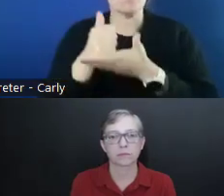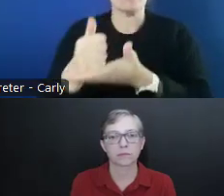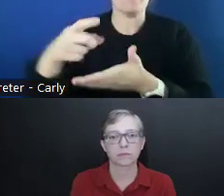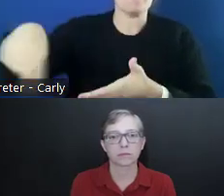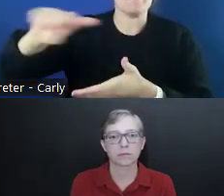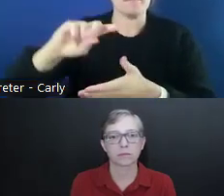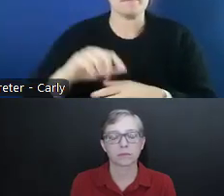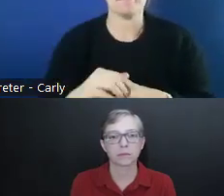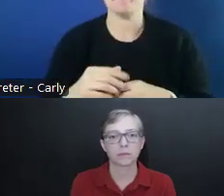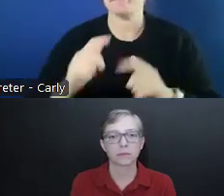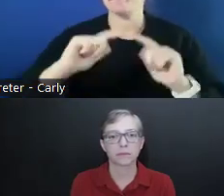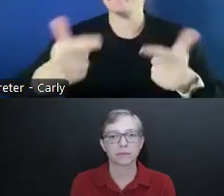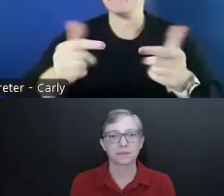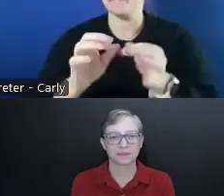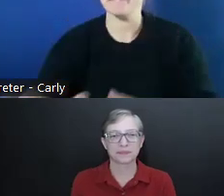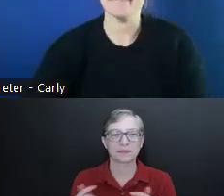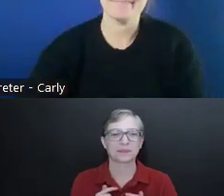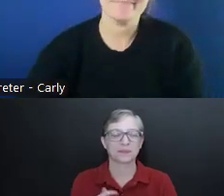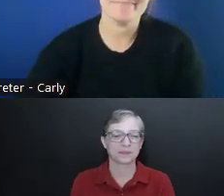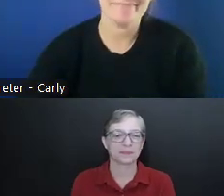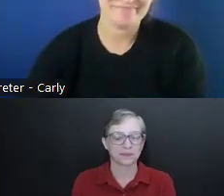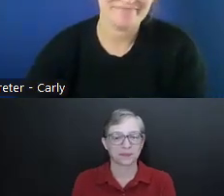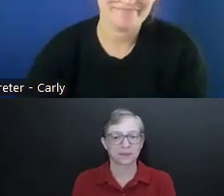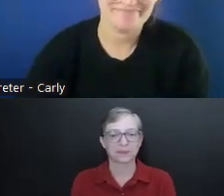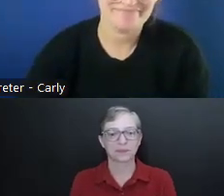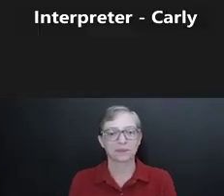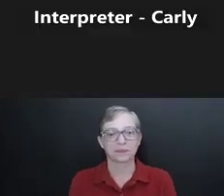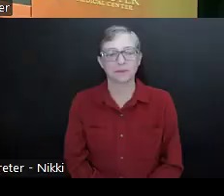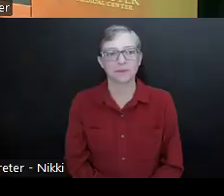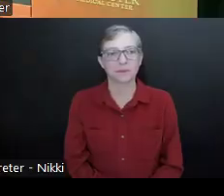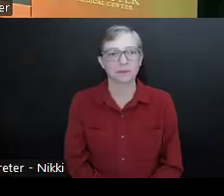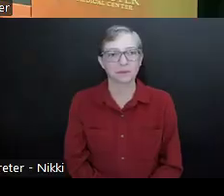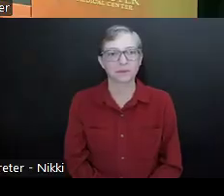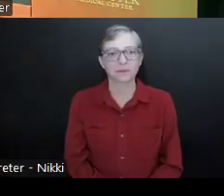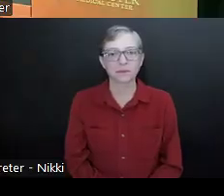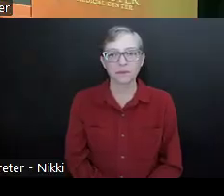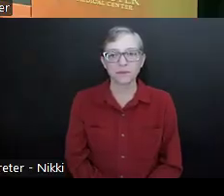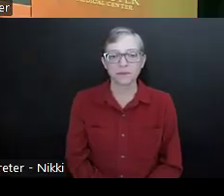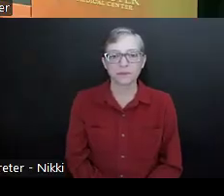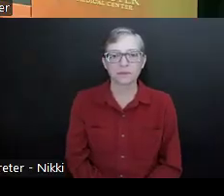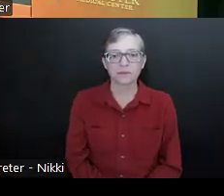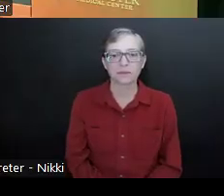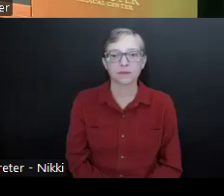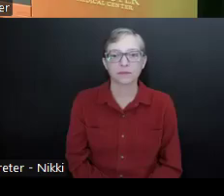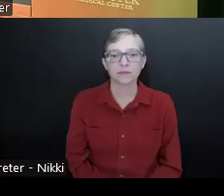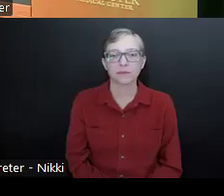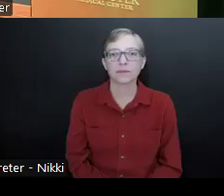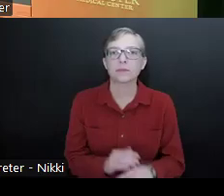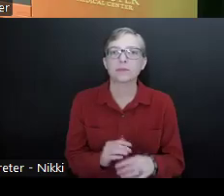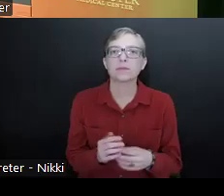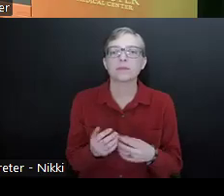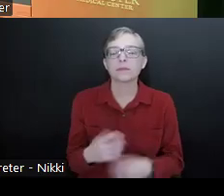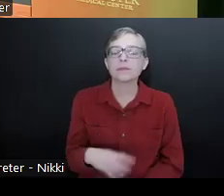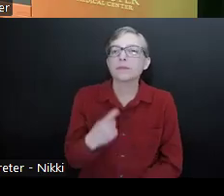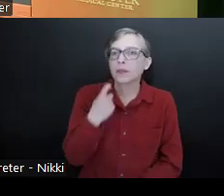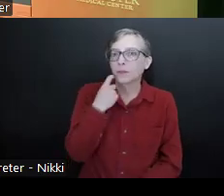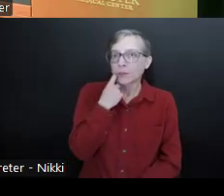disorder now we have tried to think more recently about other ways of delivering these kinds of